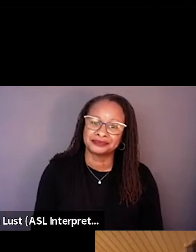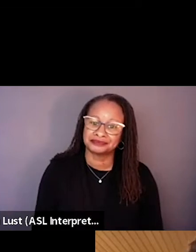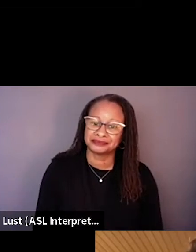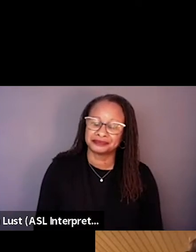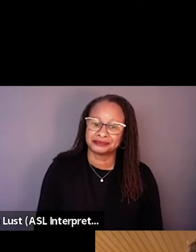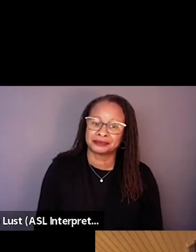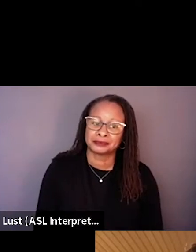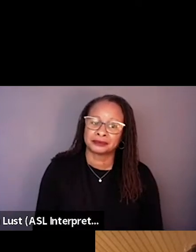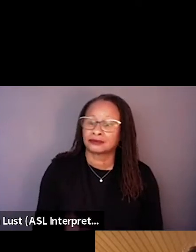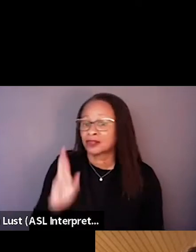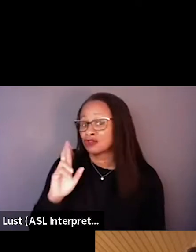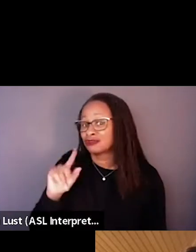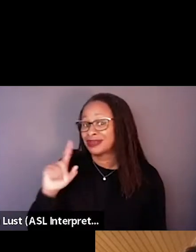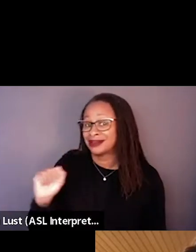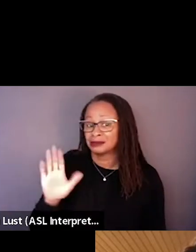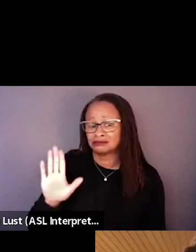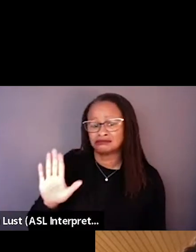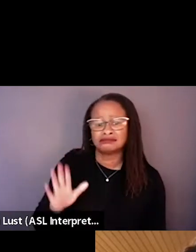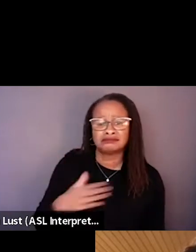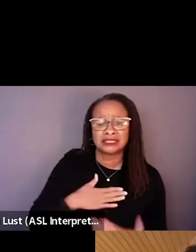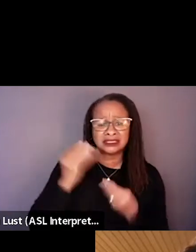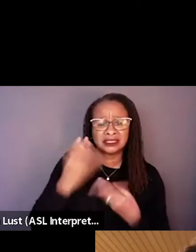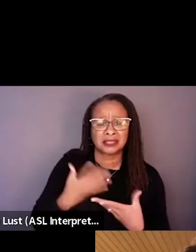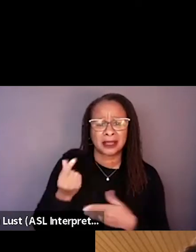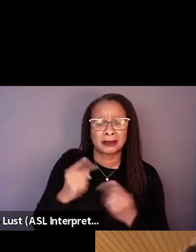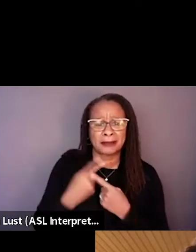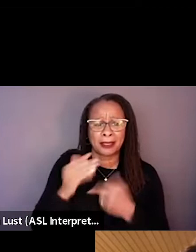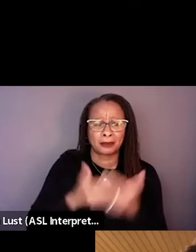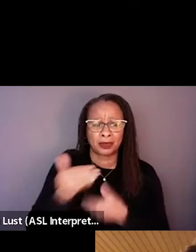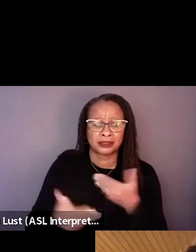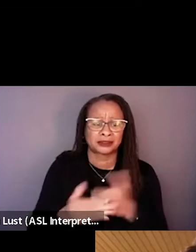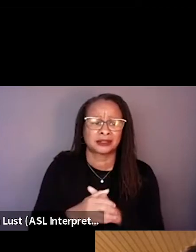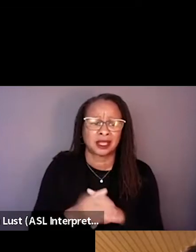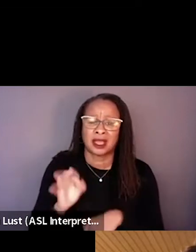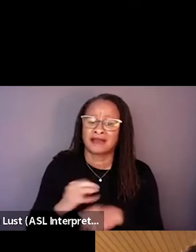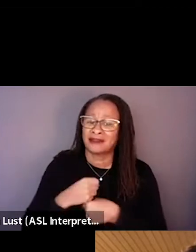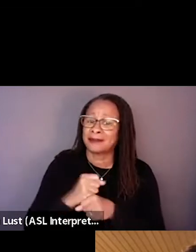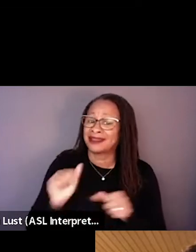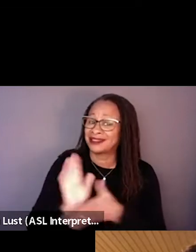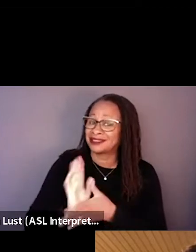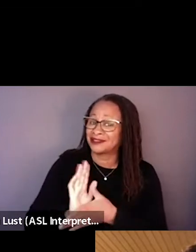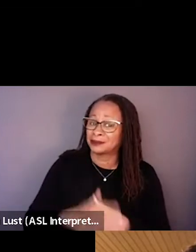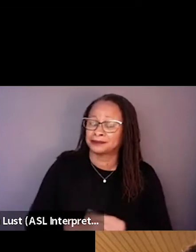So Rita, tell us a little bit about the process of, of making this film and how you,